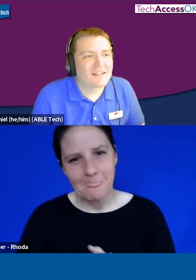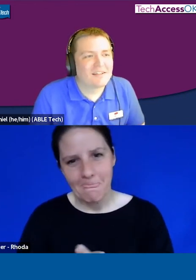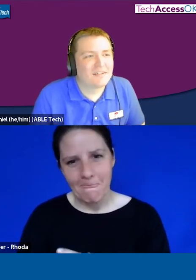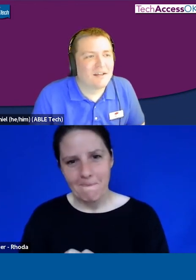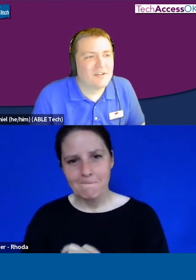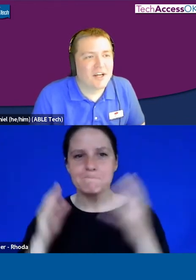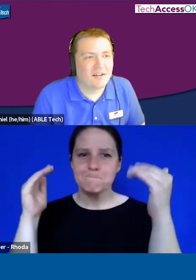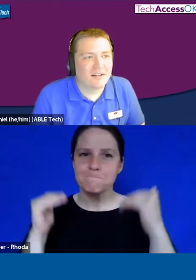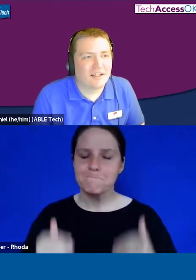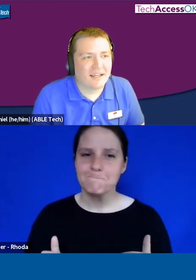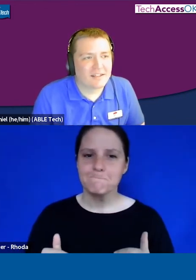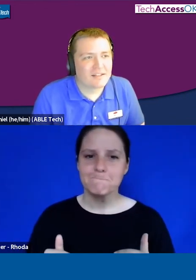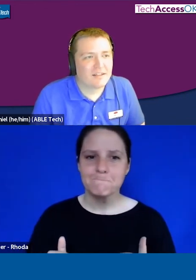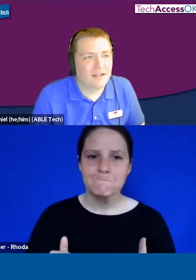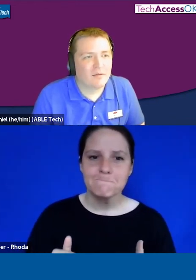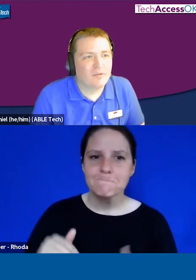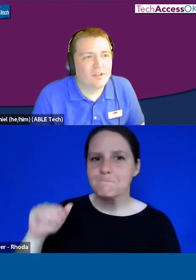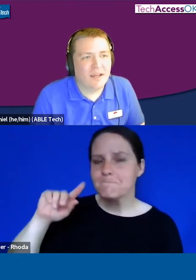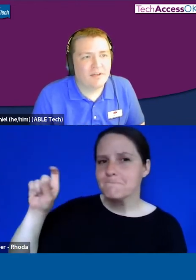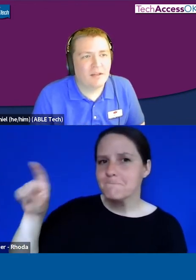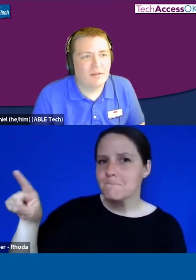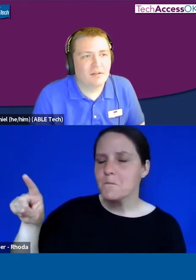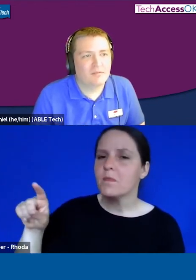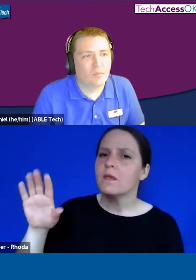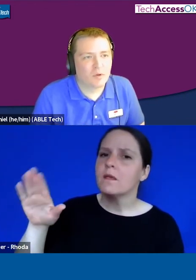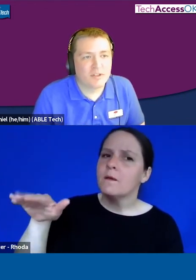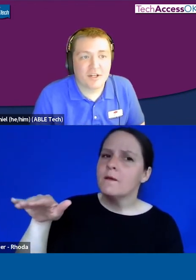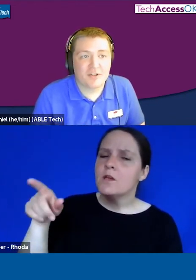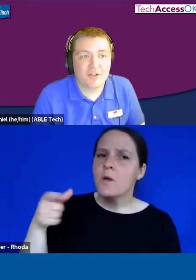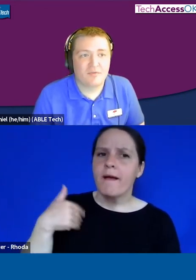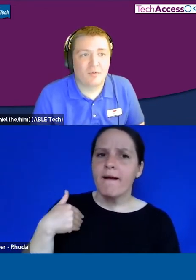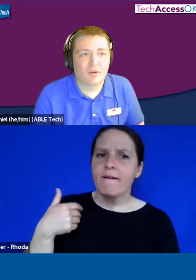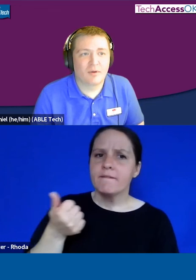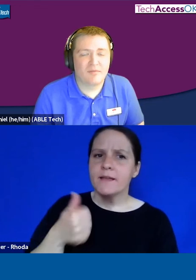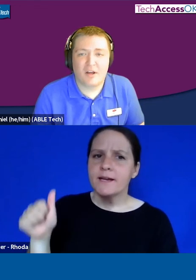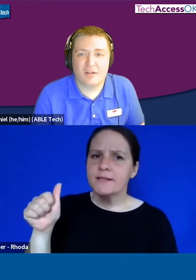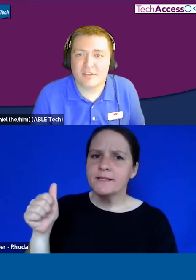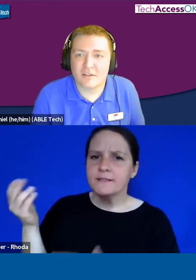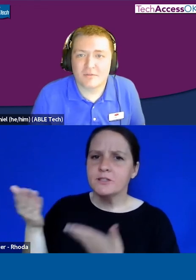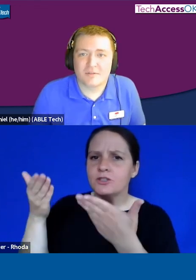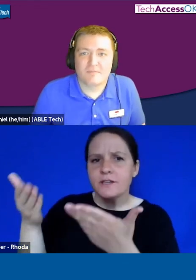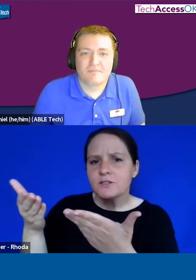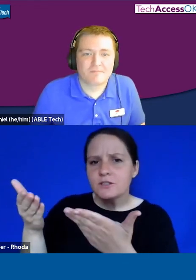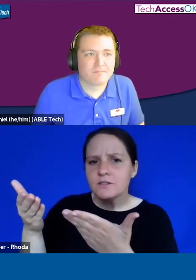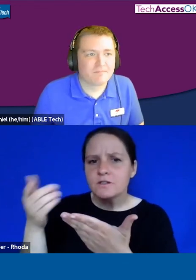Next Jarren asks, do you have any more suggestions for great fonts to use?